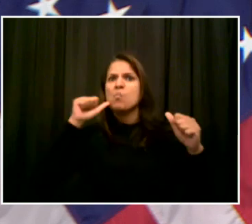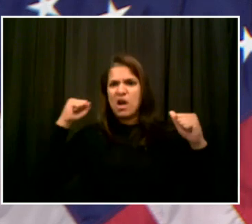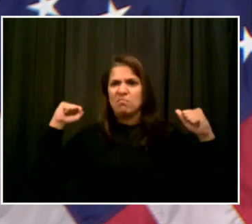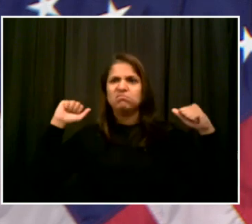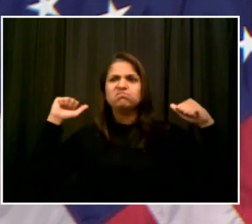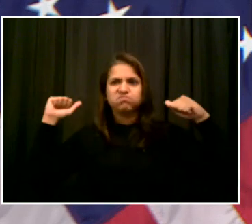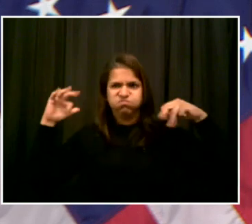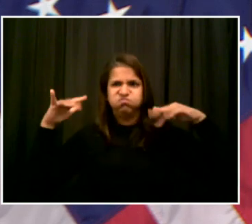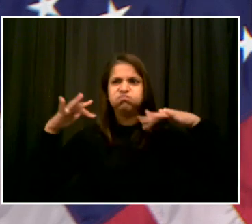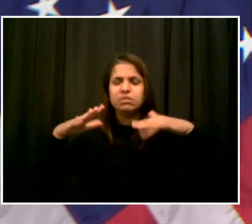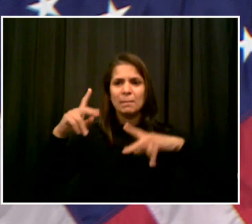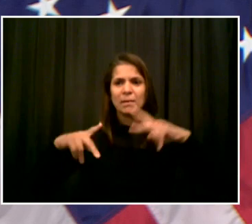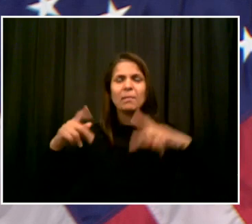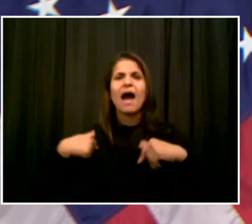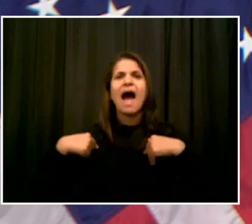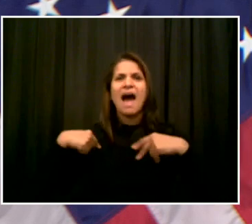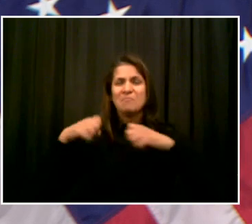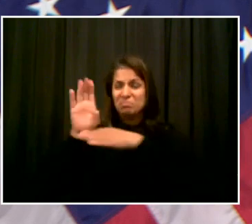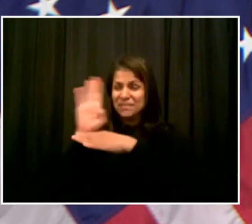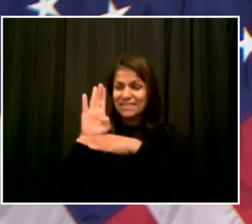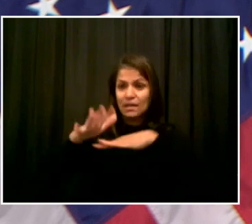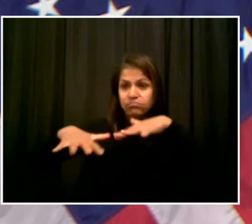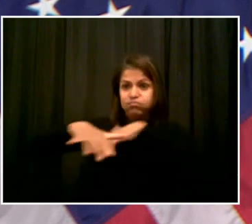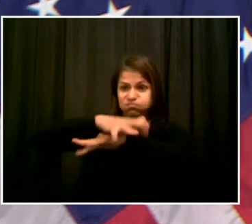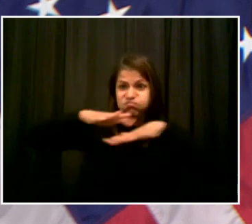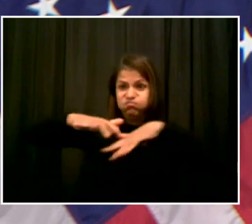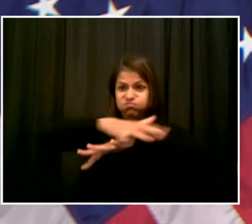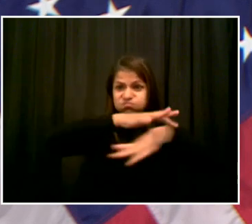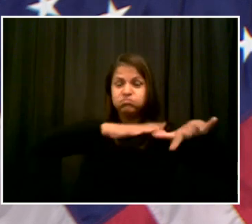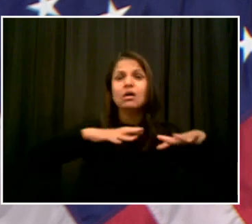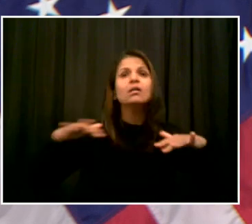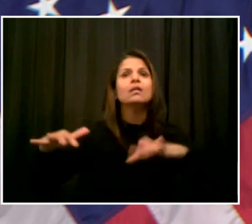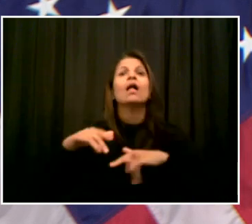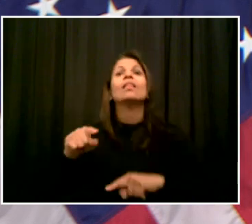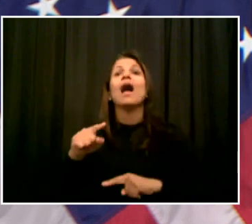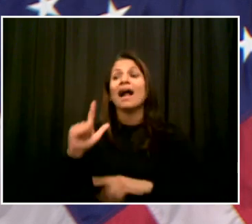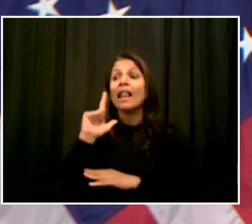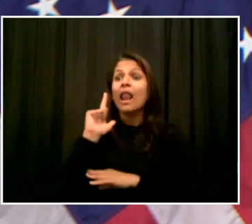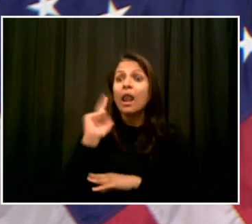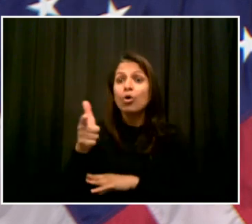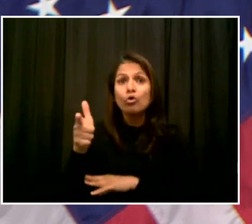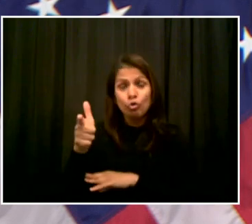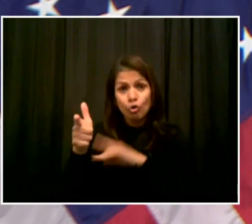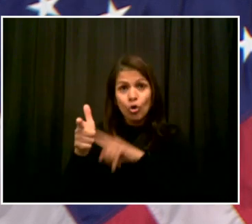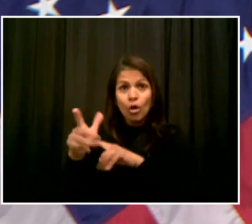SOME POINTS WE STARTED TO SEE SOME ACTIVITY IN THE BRONX WHER E WE WOULD DEPLOY THE SEASTS UP